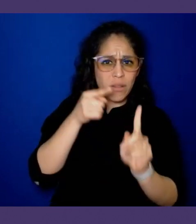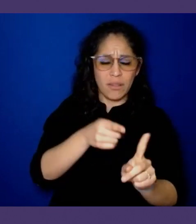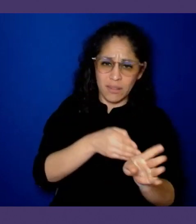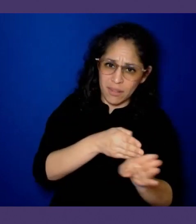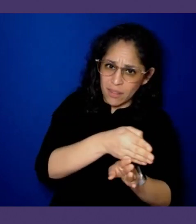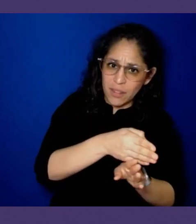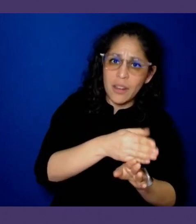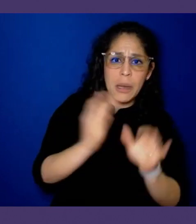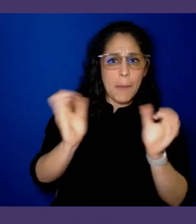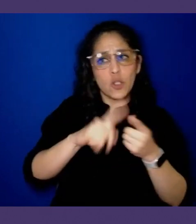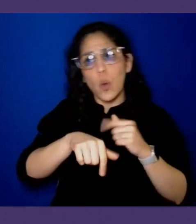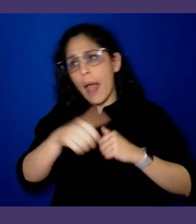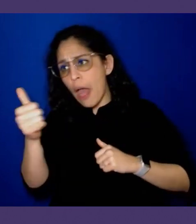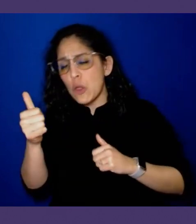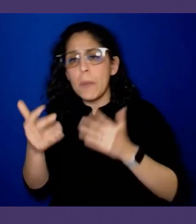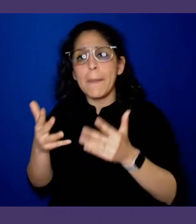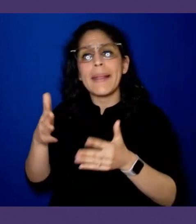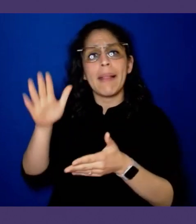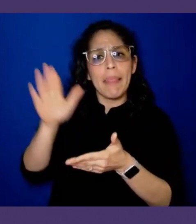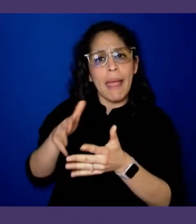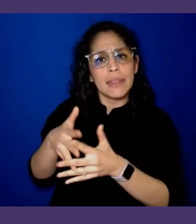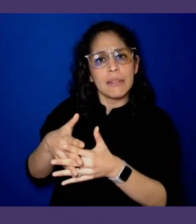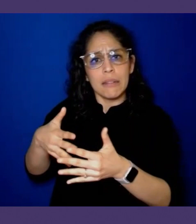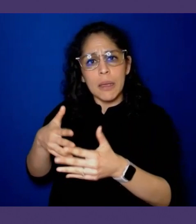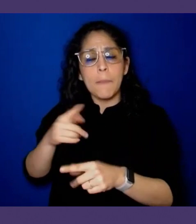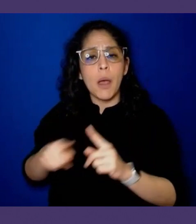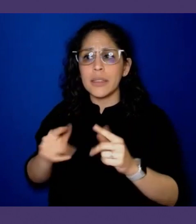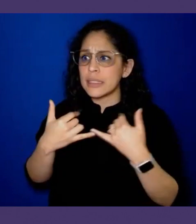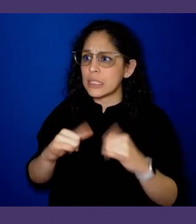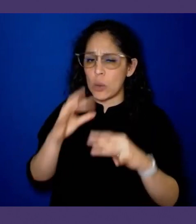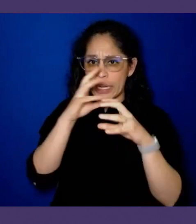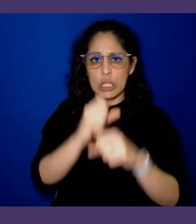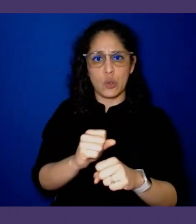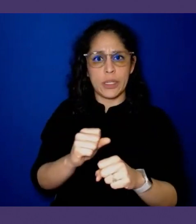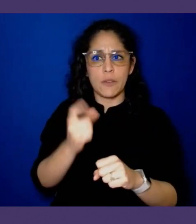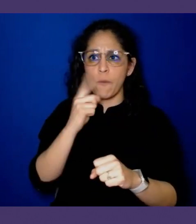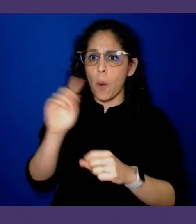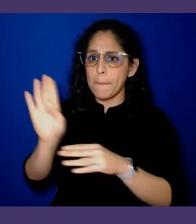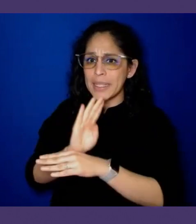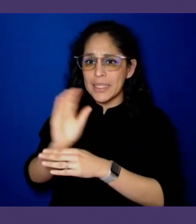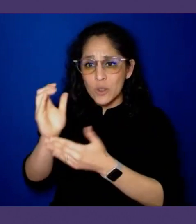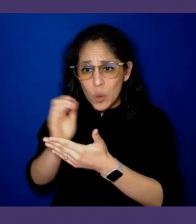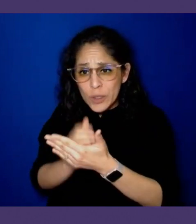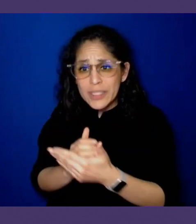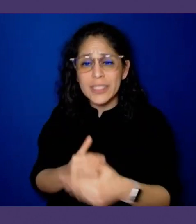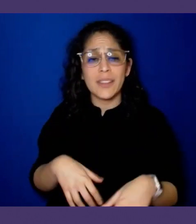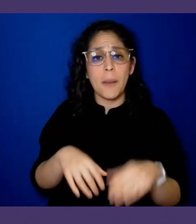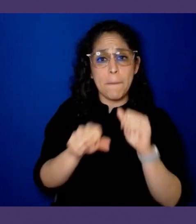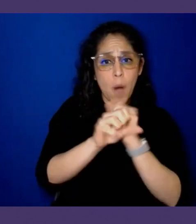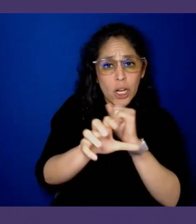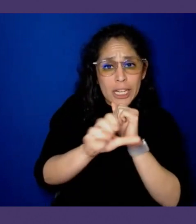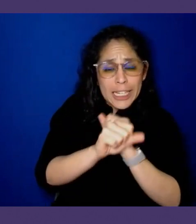great interest in business courses, marketing courses, technical writing, etc.